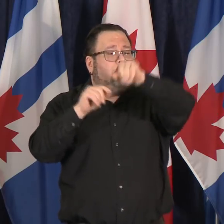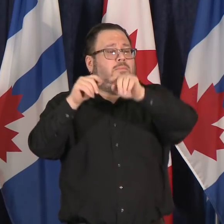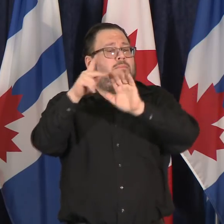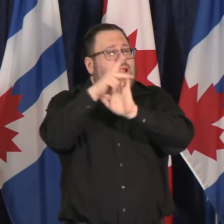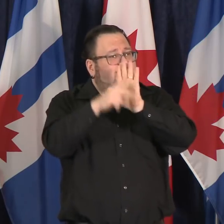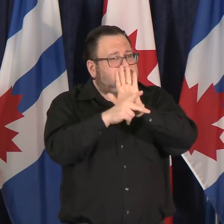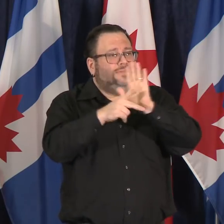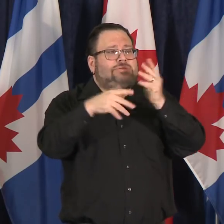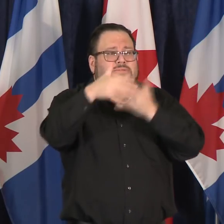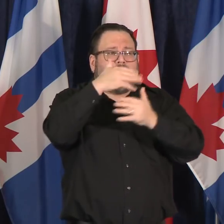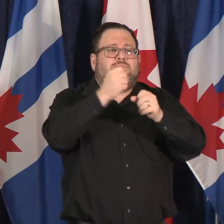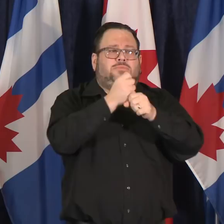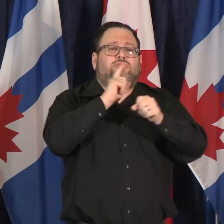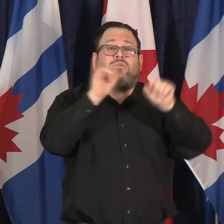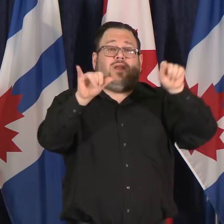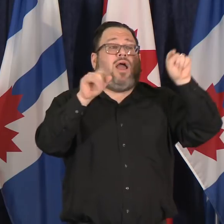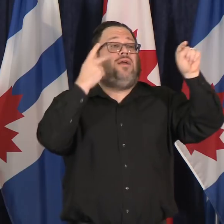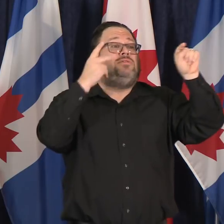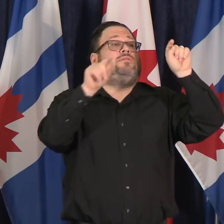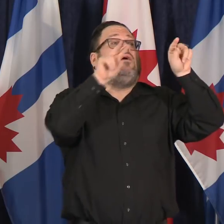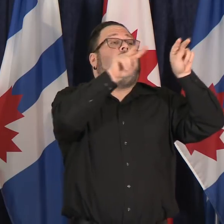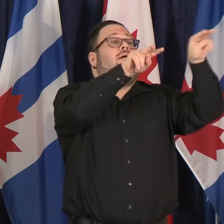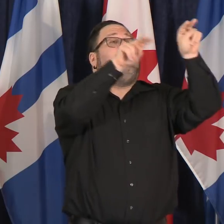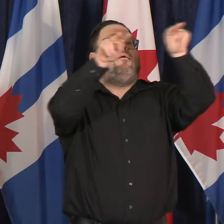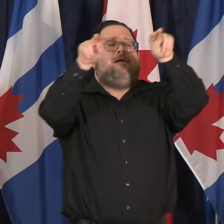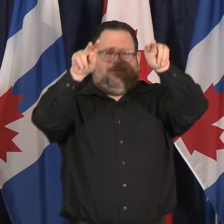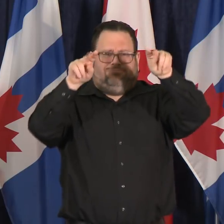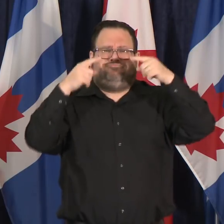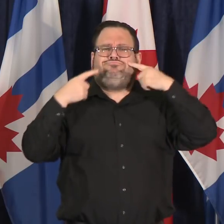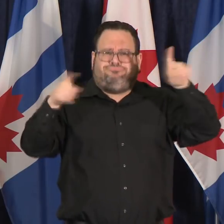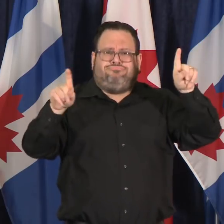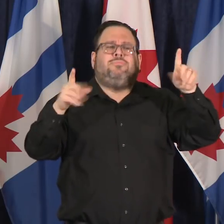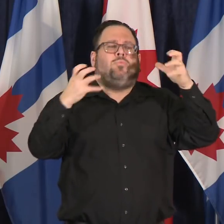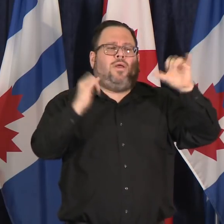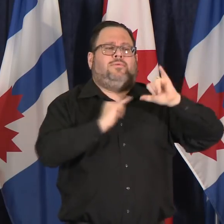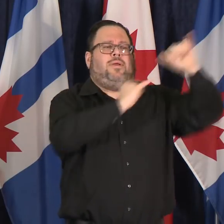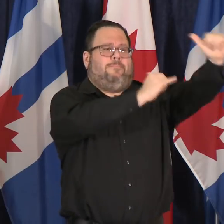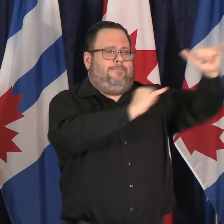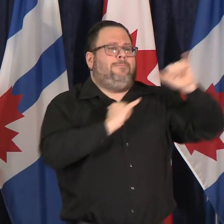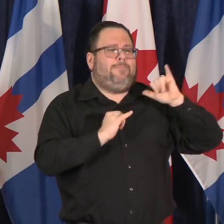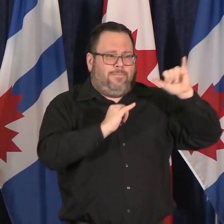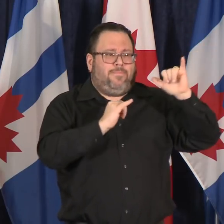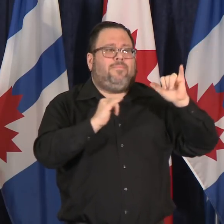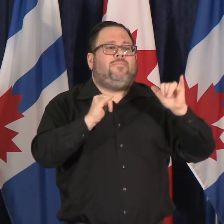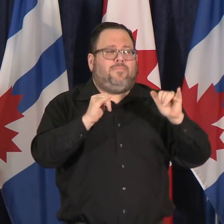or treatment it has to be applied appropriately right in the right dose